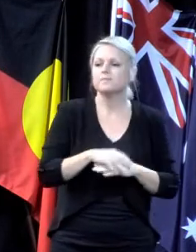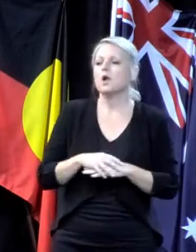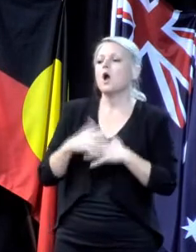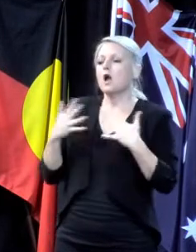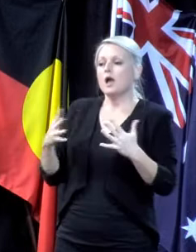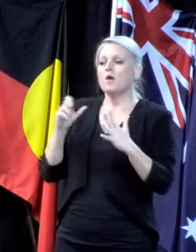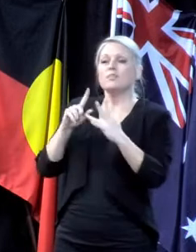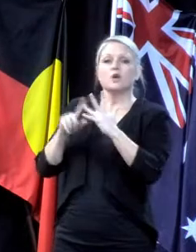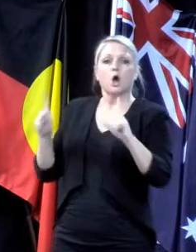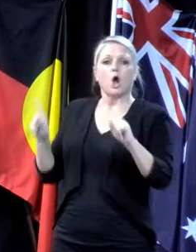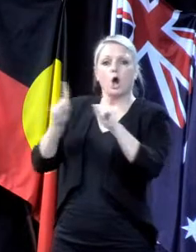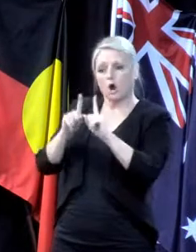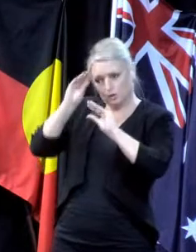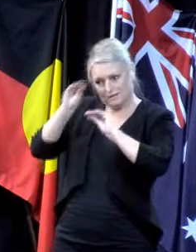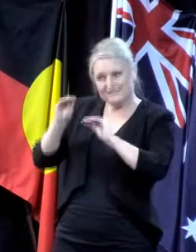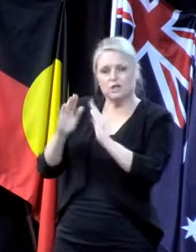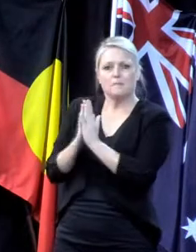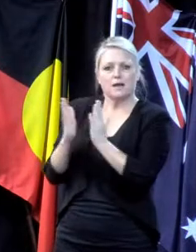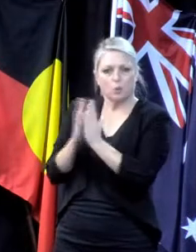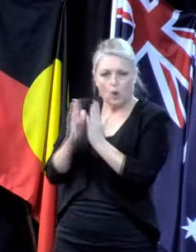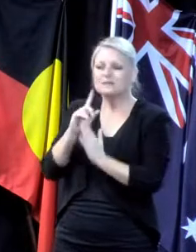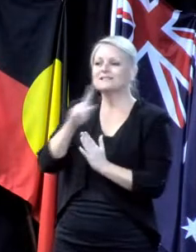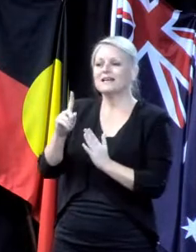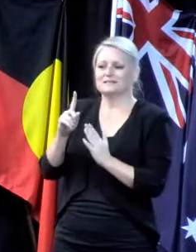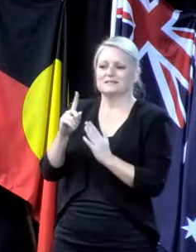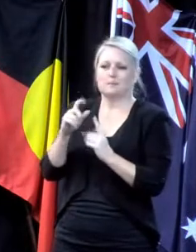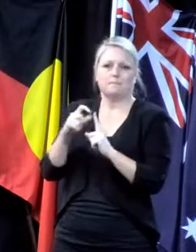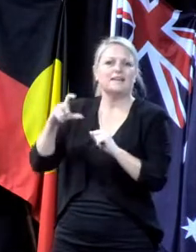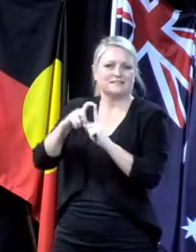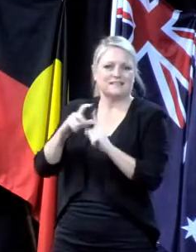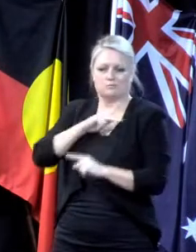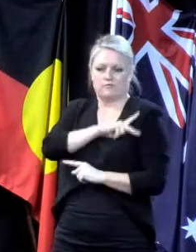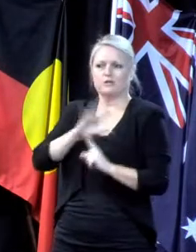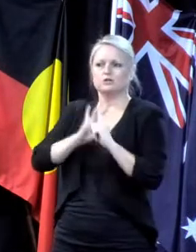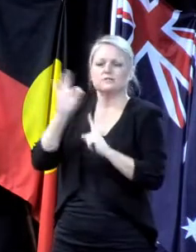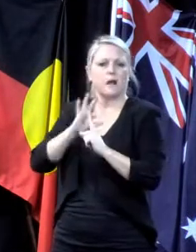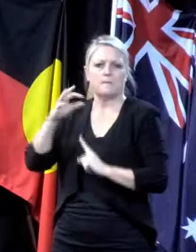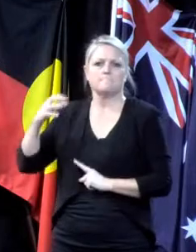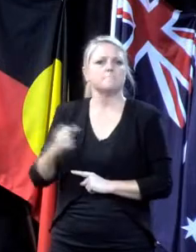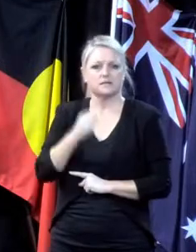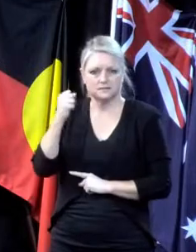is professional development that's required to be a co-teacher. Yes. And I facilitate that professional development.